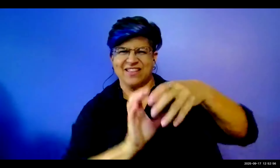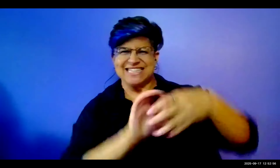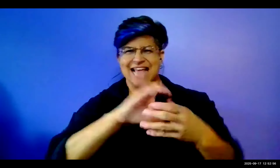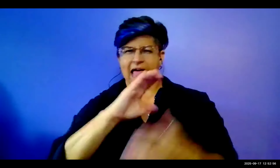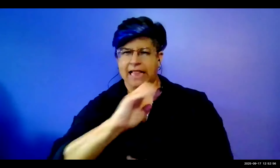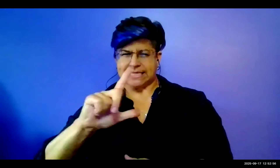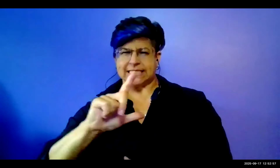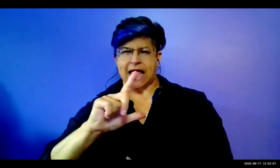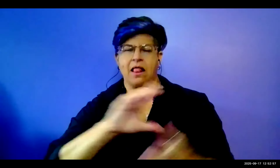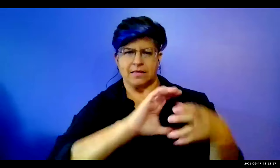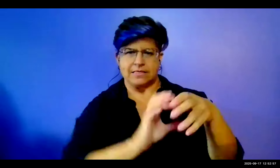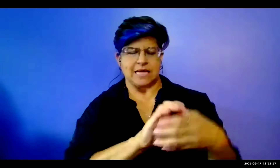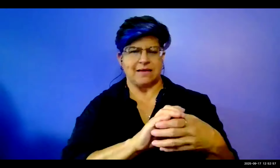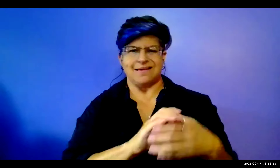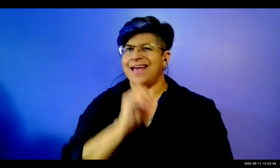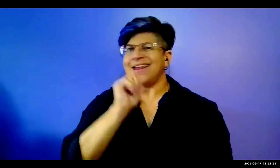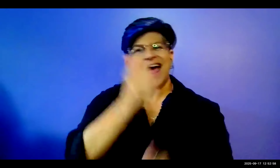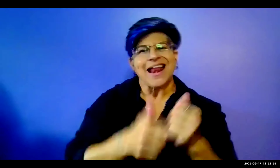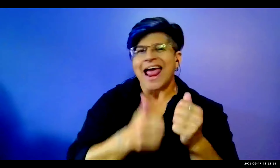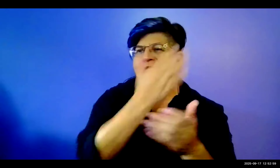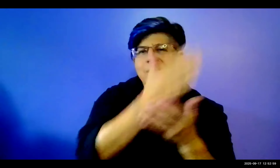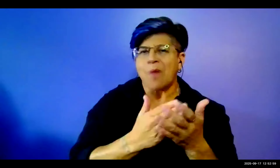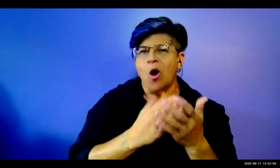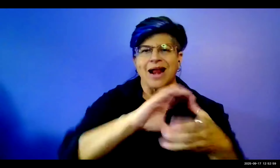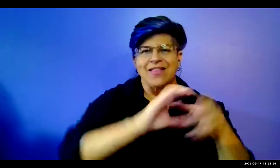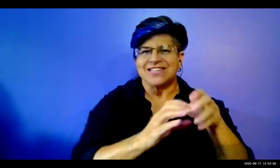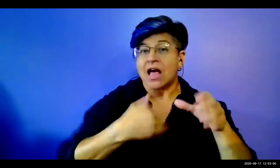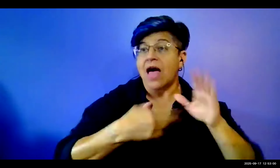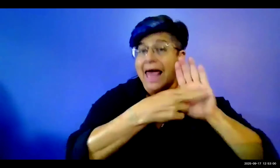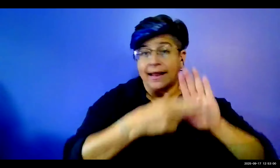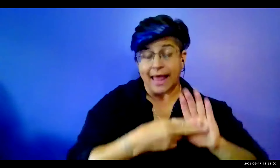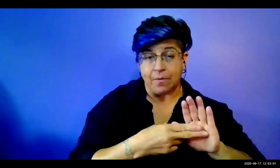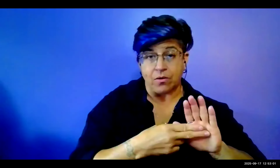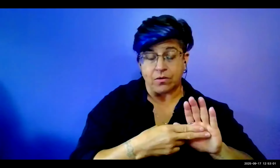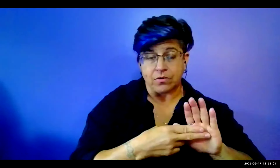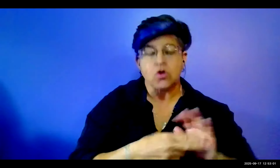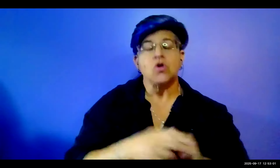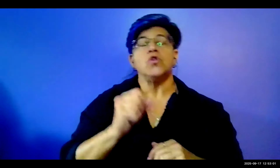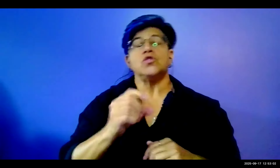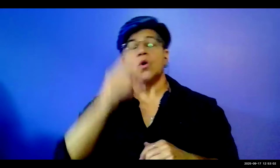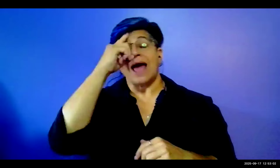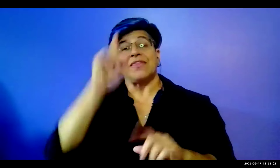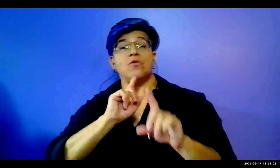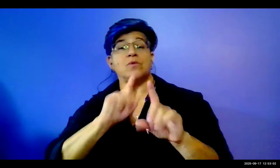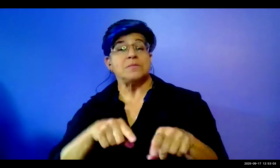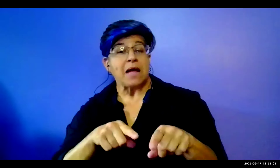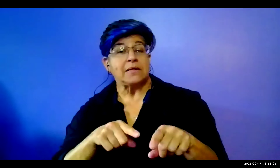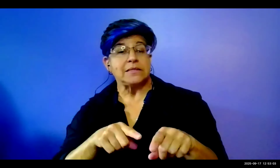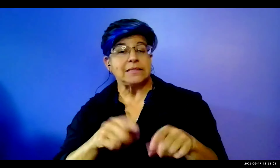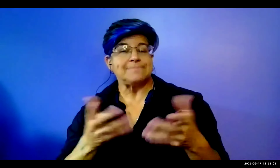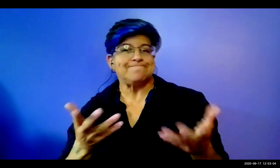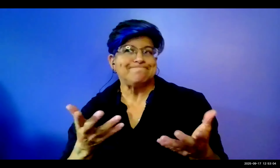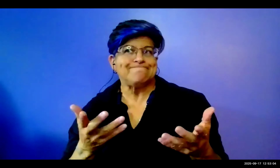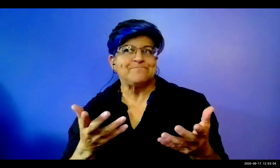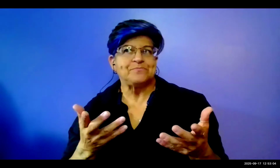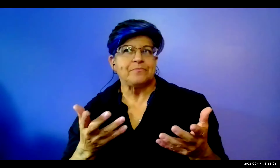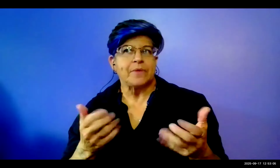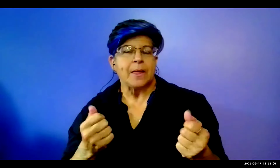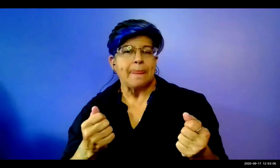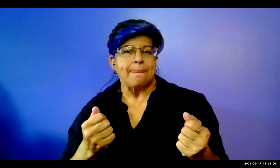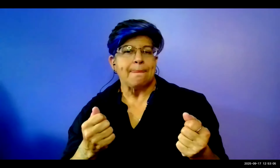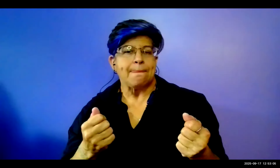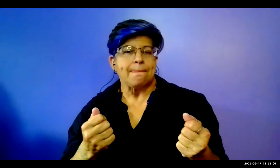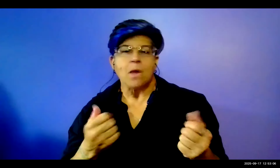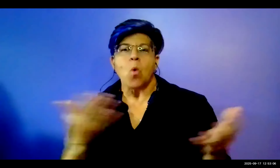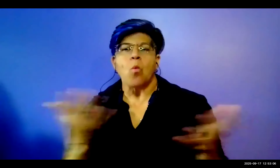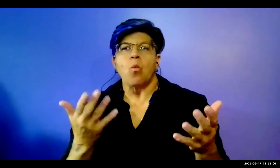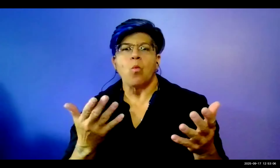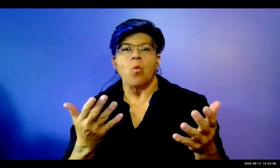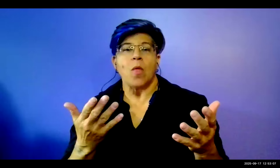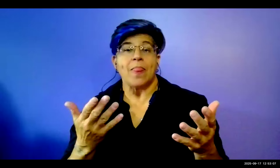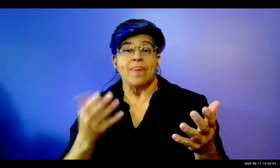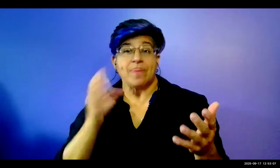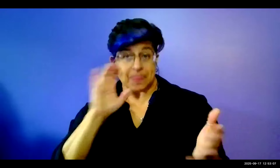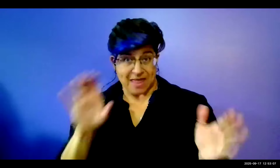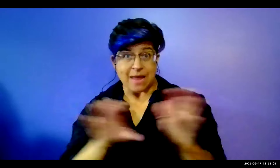And not every piece of the cell had a label. So I think the answer is that, um, what is the purpose of the image?